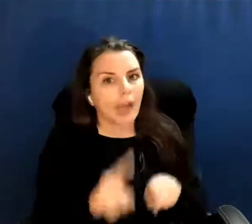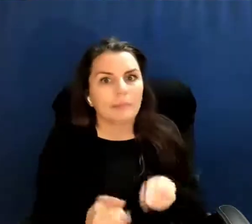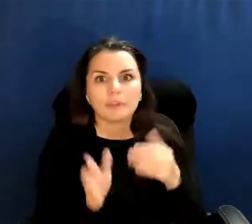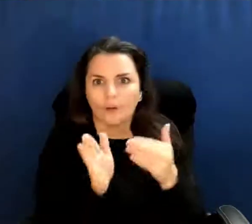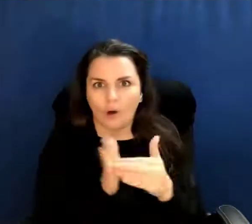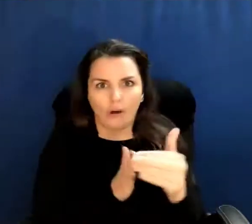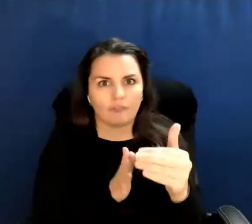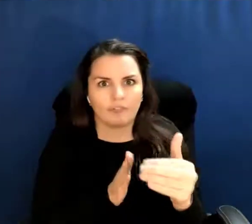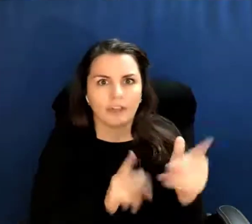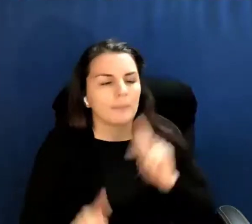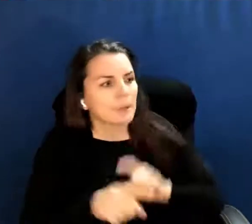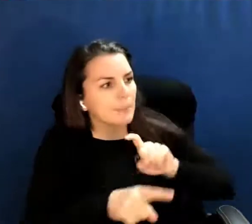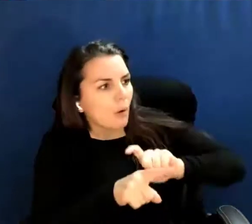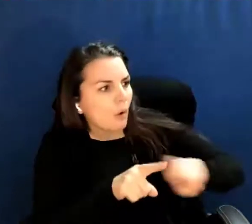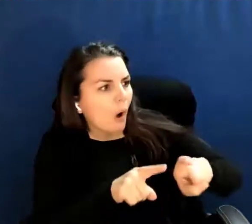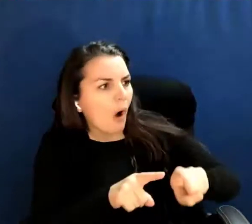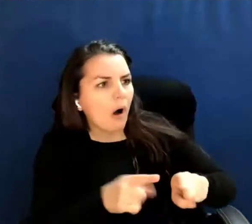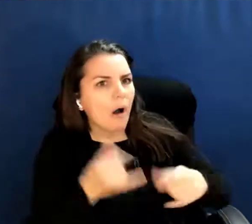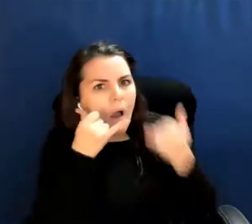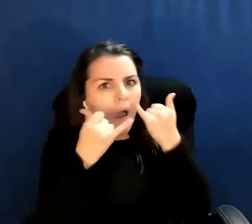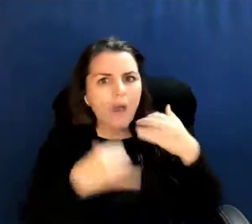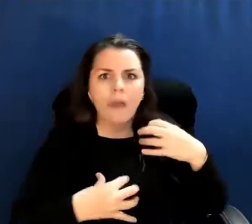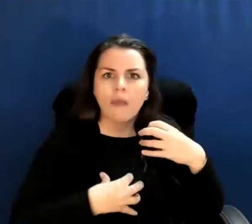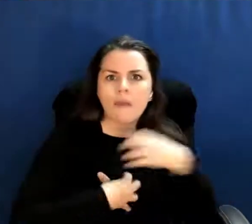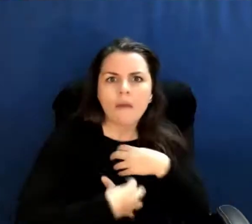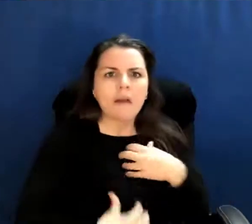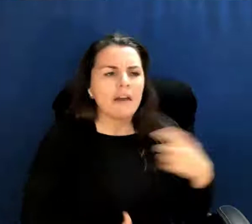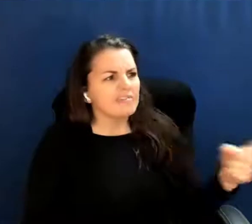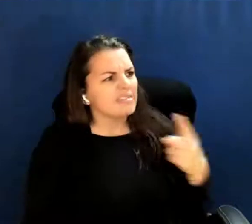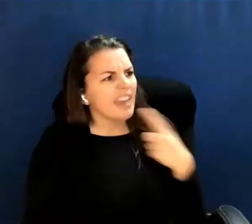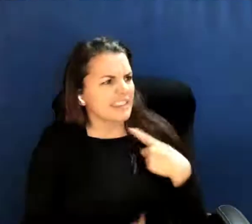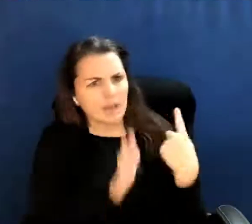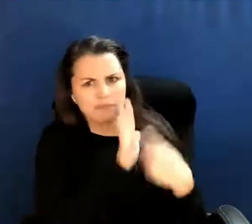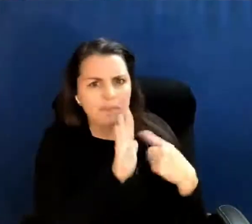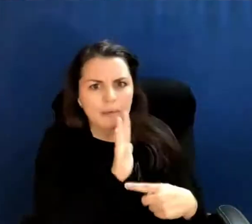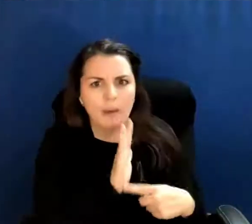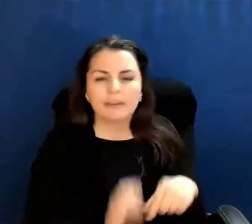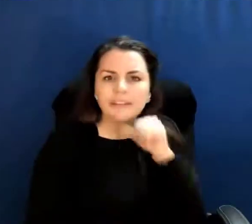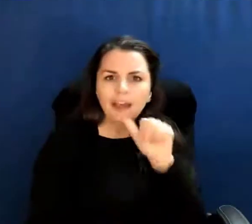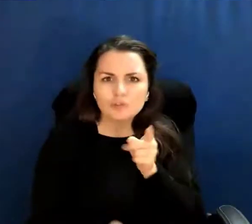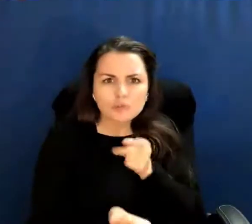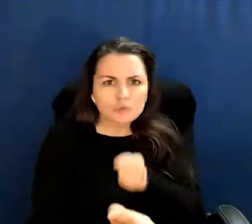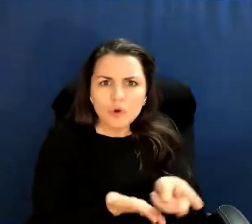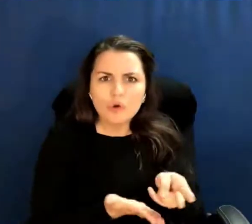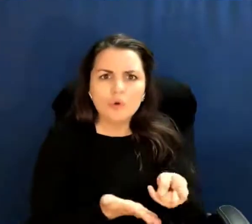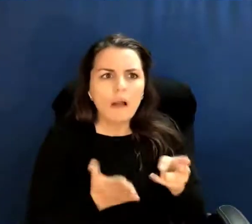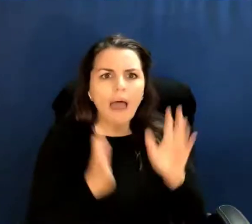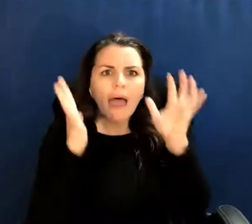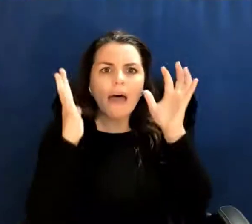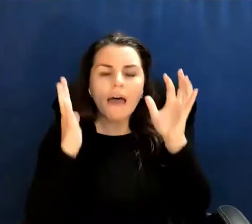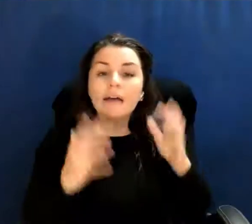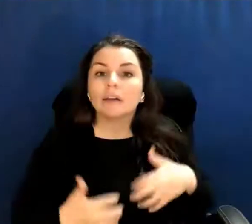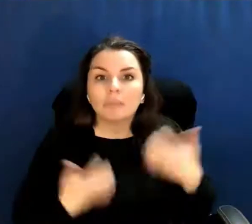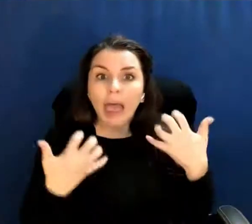"Oh, but they said this and that's just not true." And they get really focused on that,